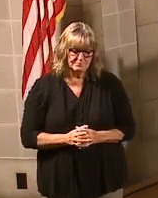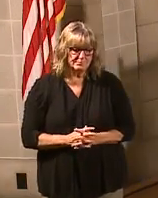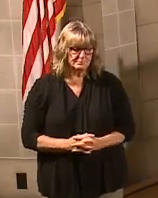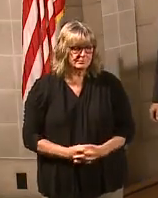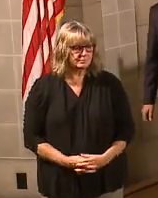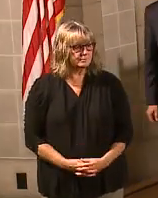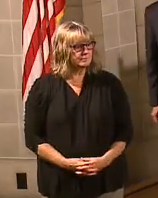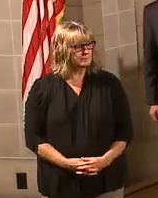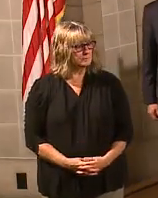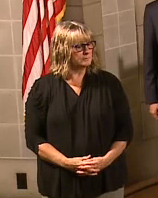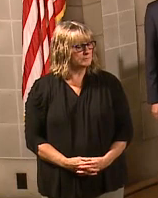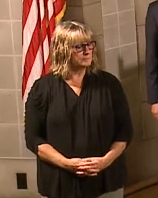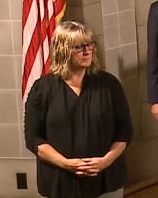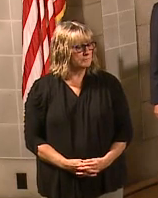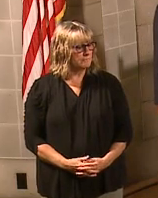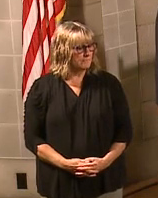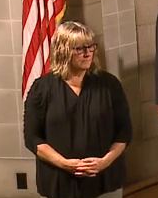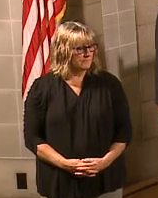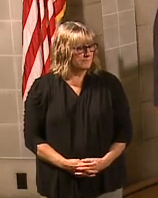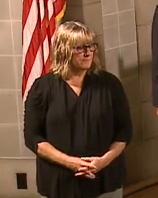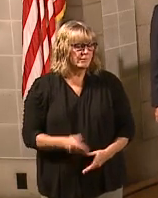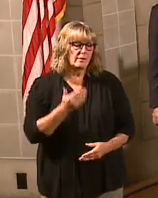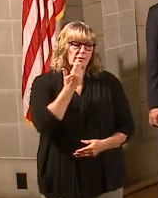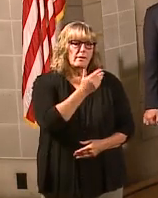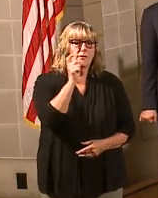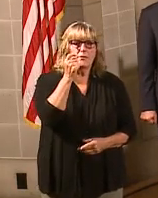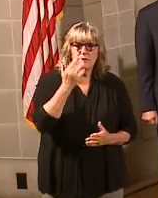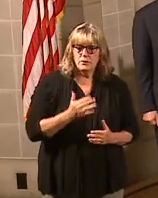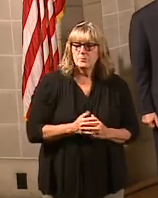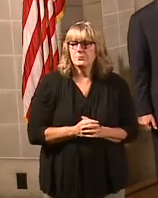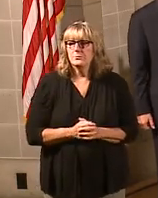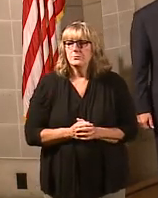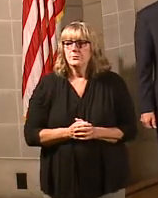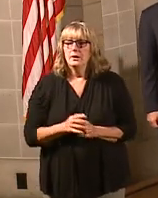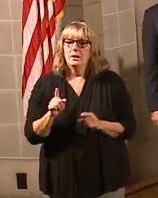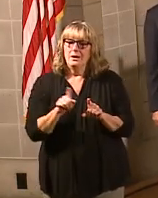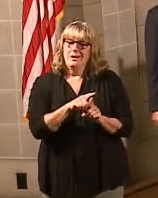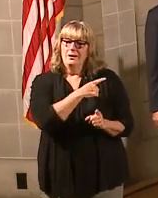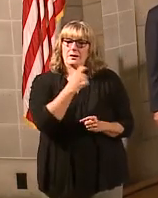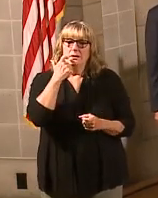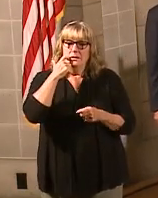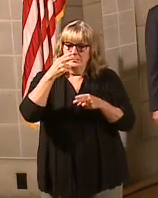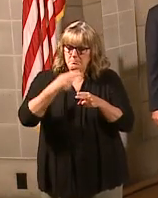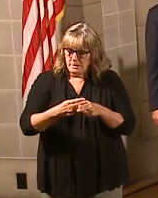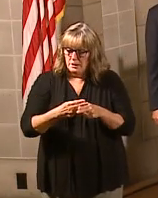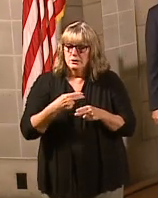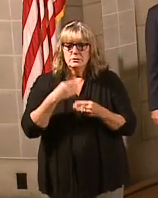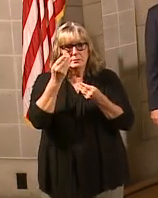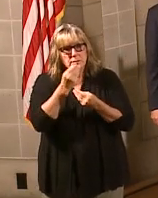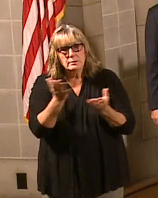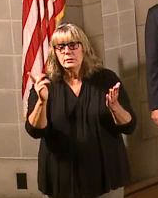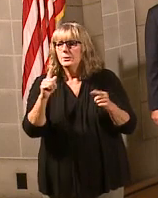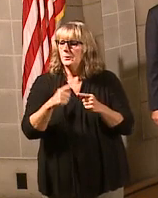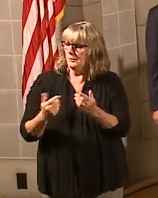SEVERITY OF THE DISEASE IF THEY